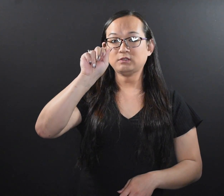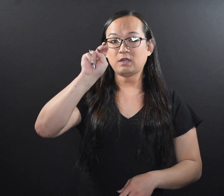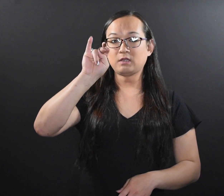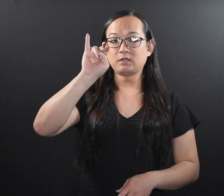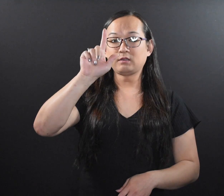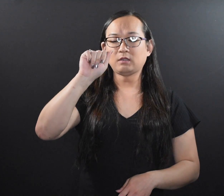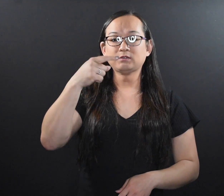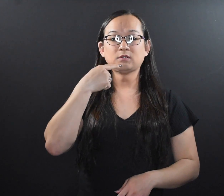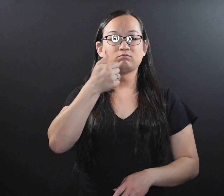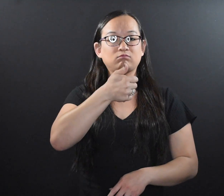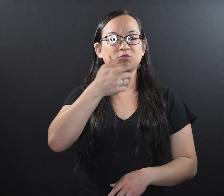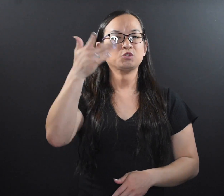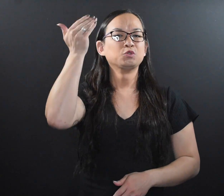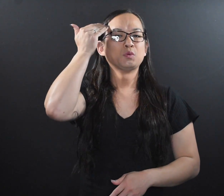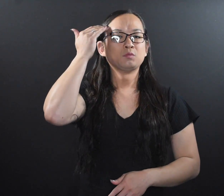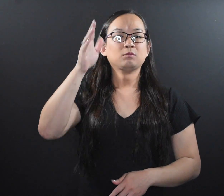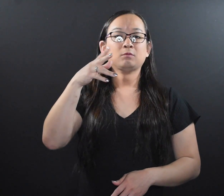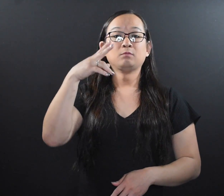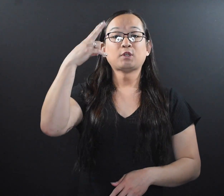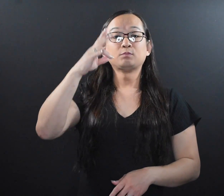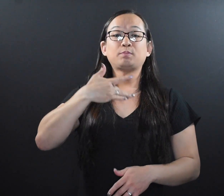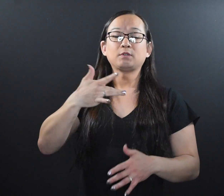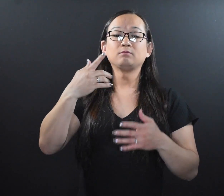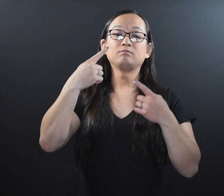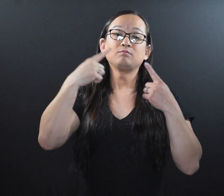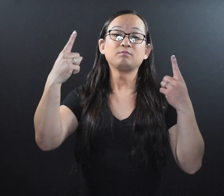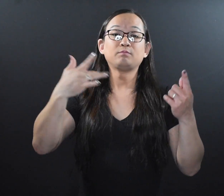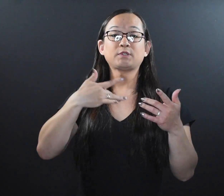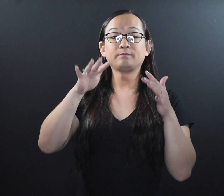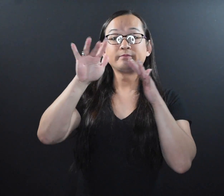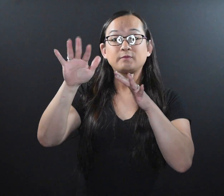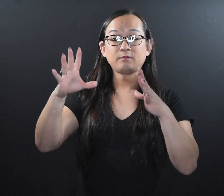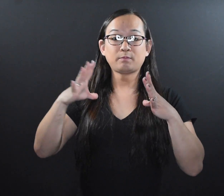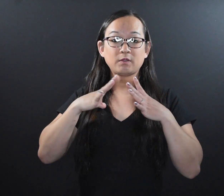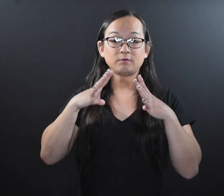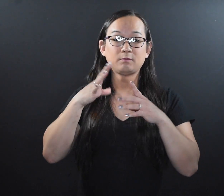“We know Mexico tends to be a popular get-away destination for Minnesotans in